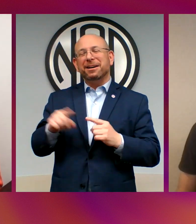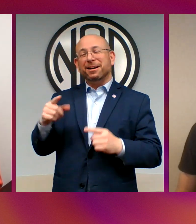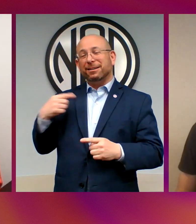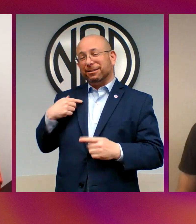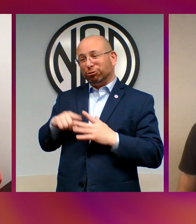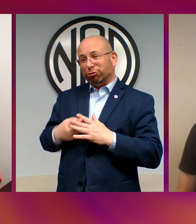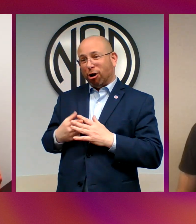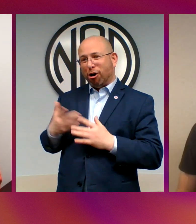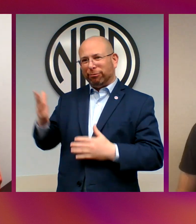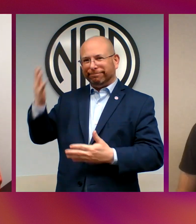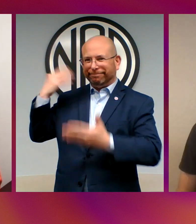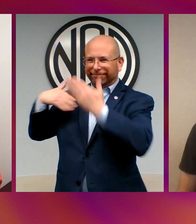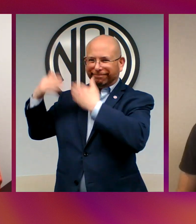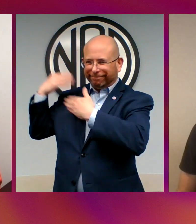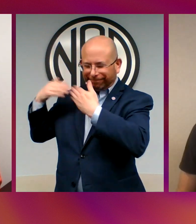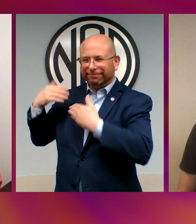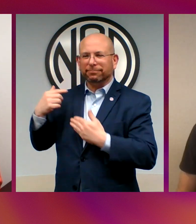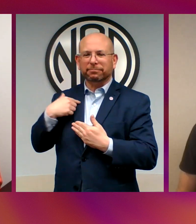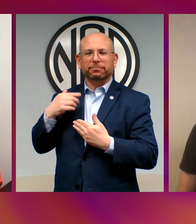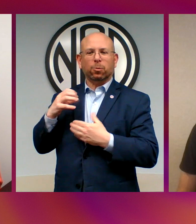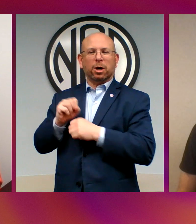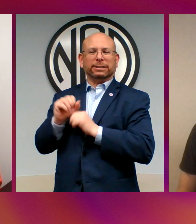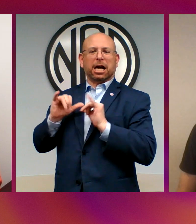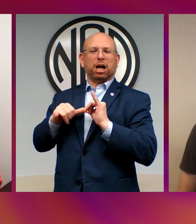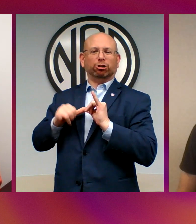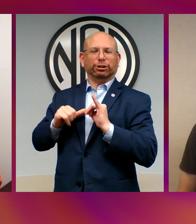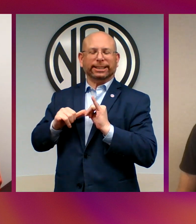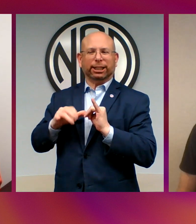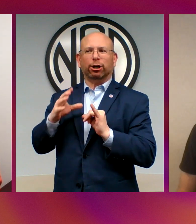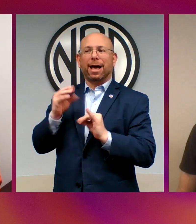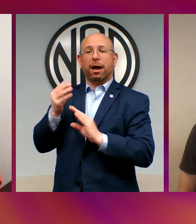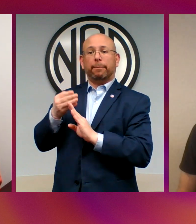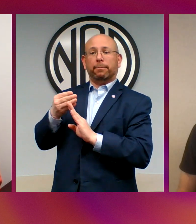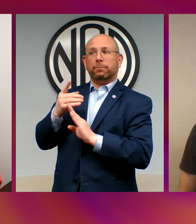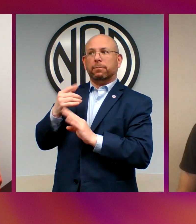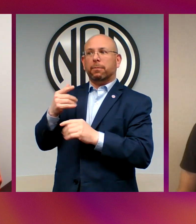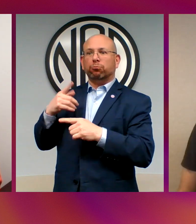it and I've also been trained as an engineer.